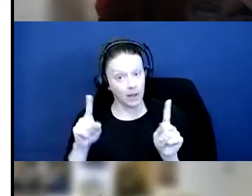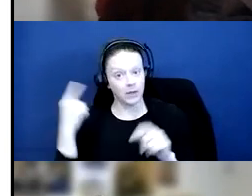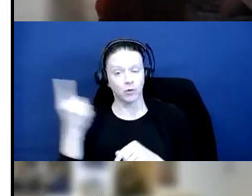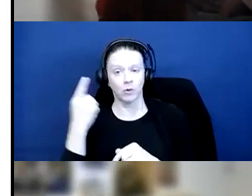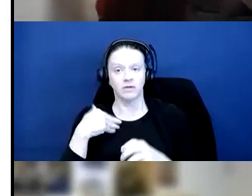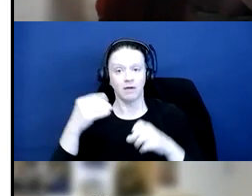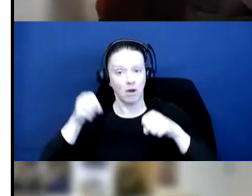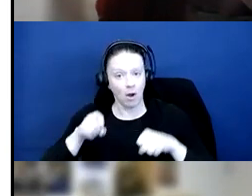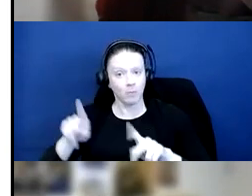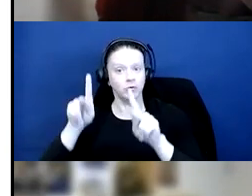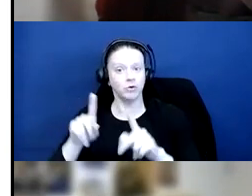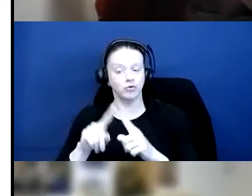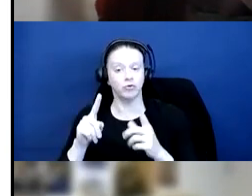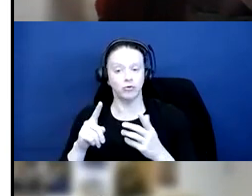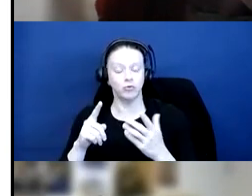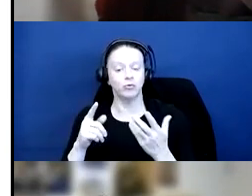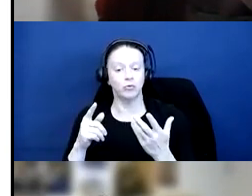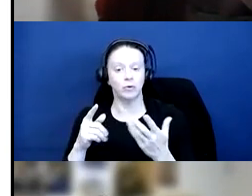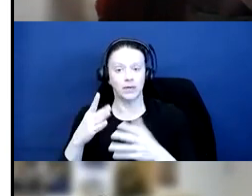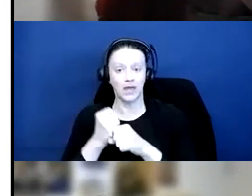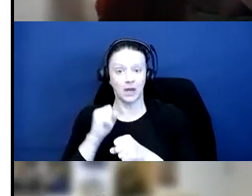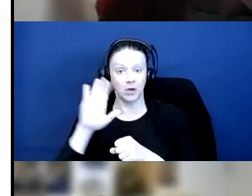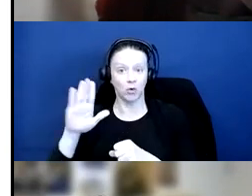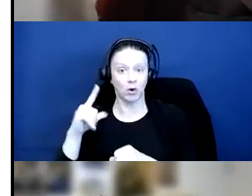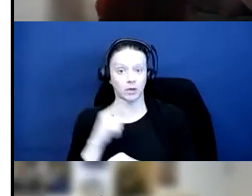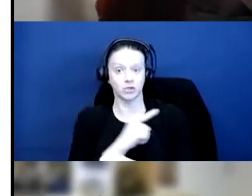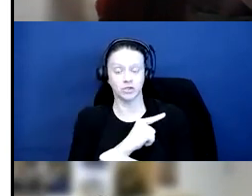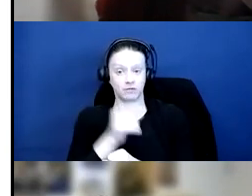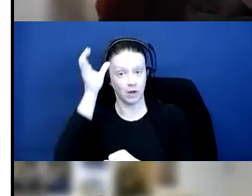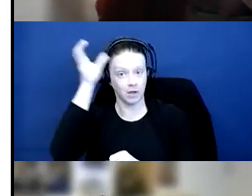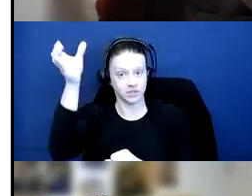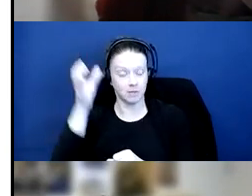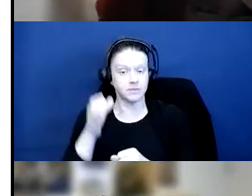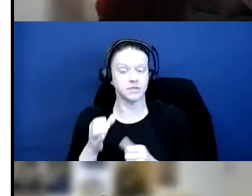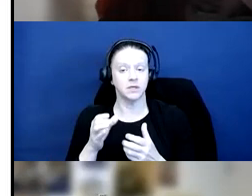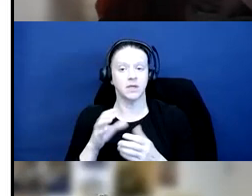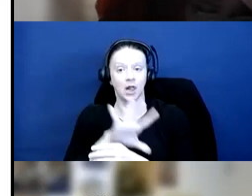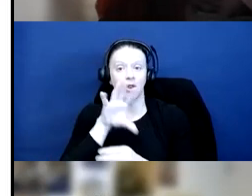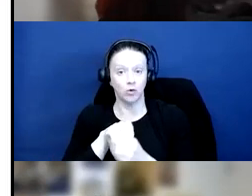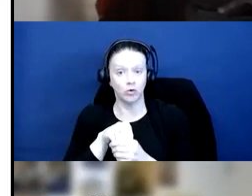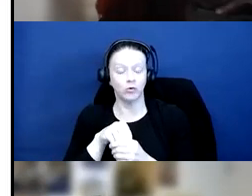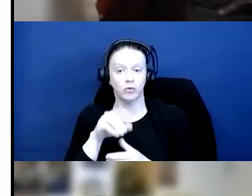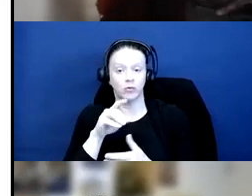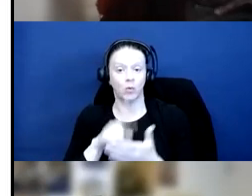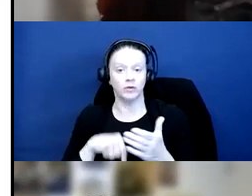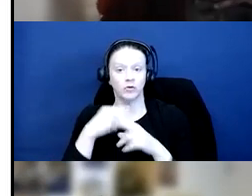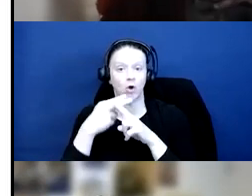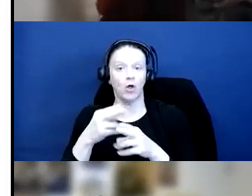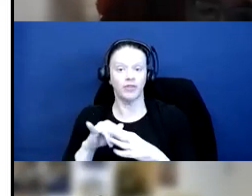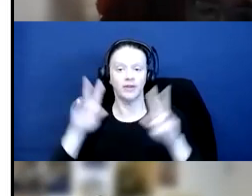to get your legislative concept incorporated into what they call the Christmas tree bill